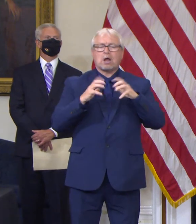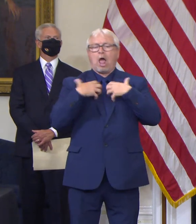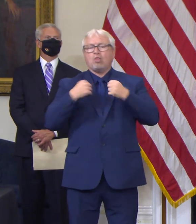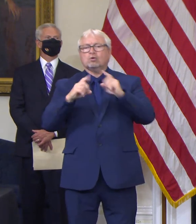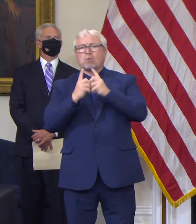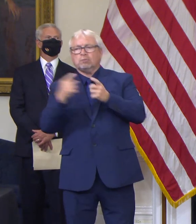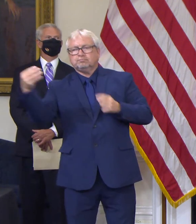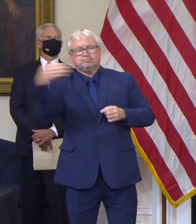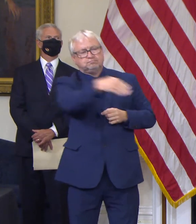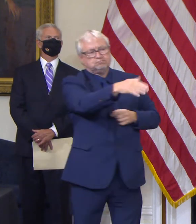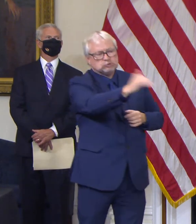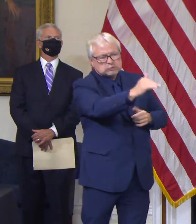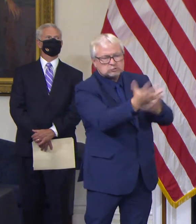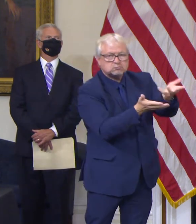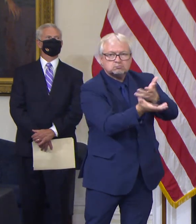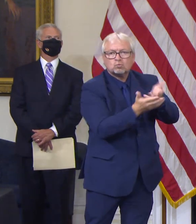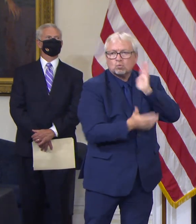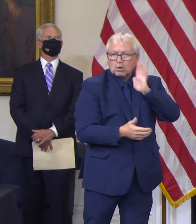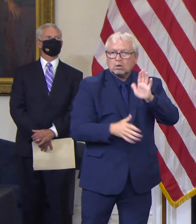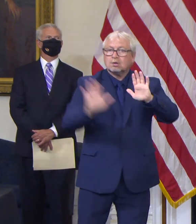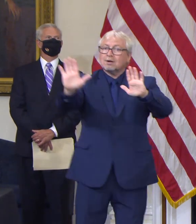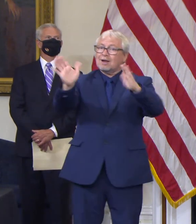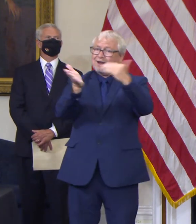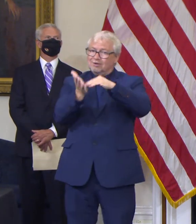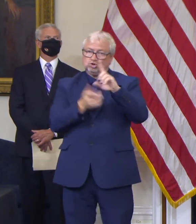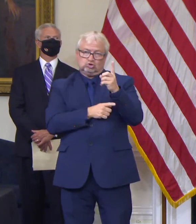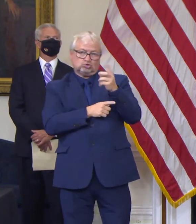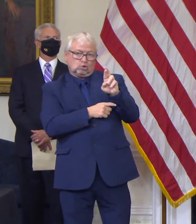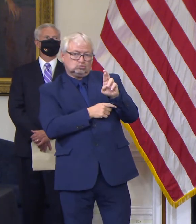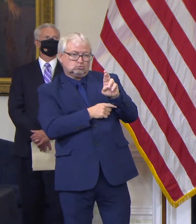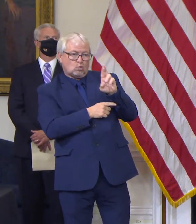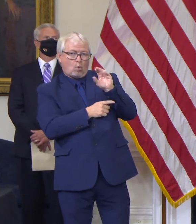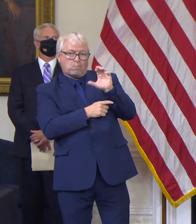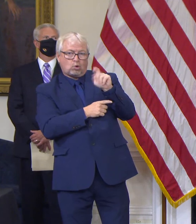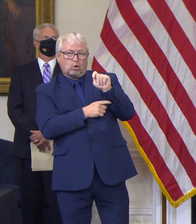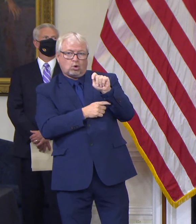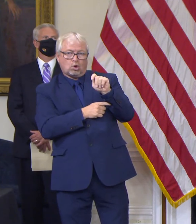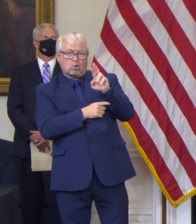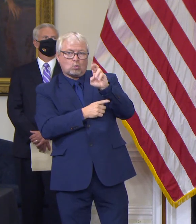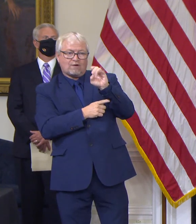from the Health Department. We were on a Zoom call today with Dr.